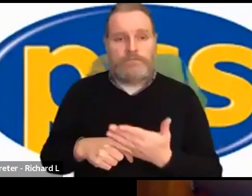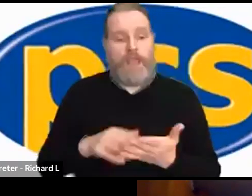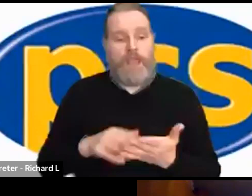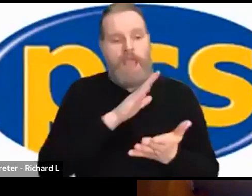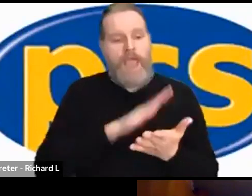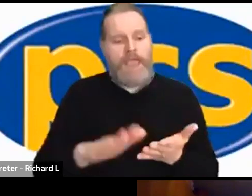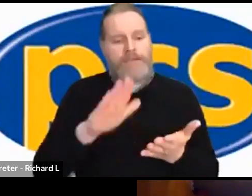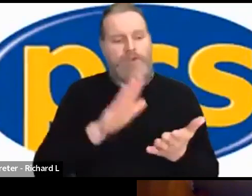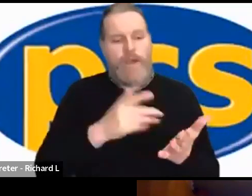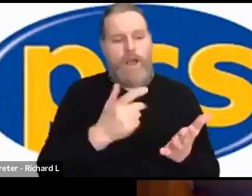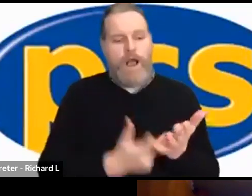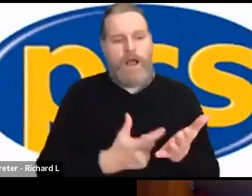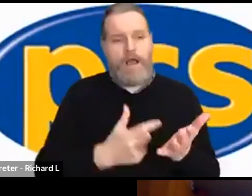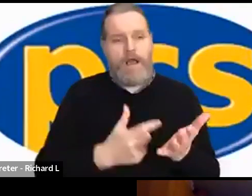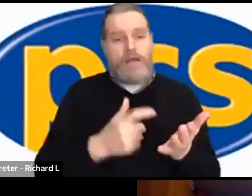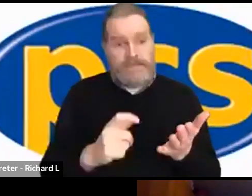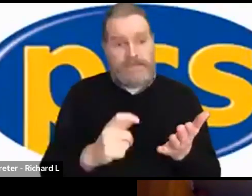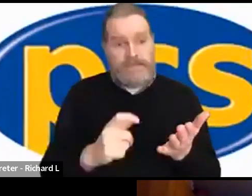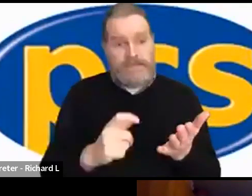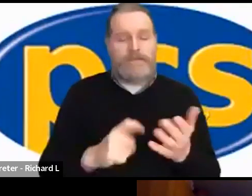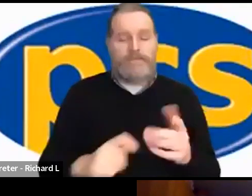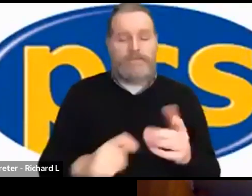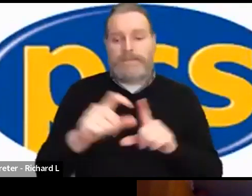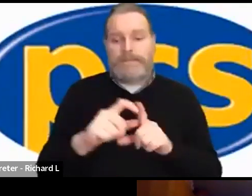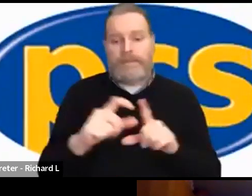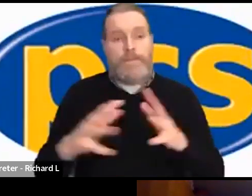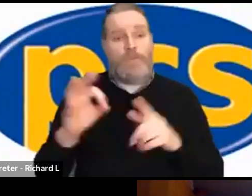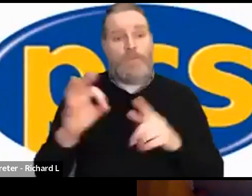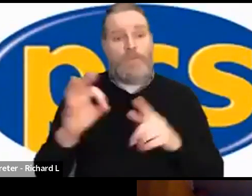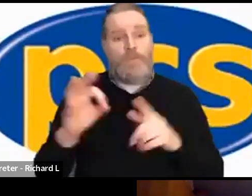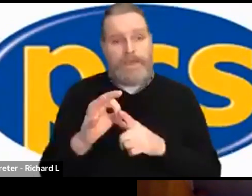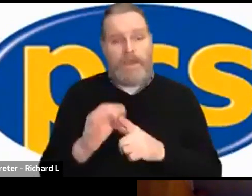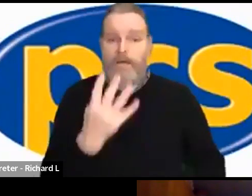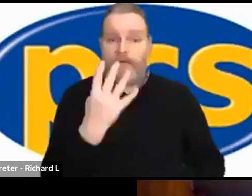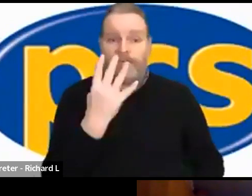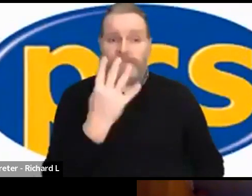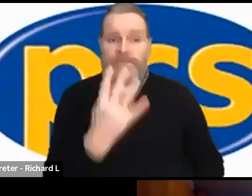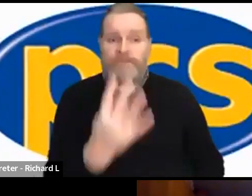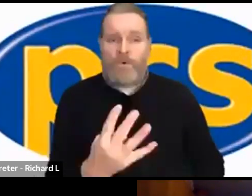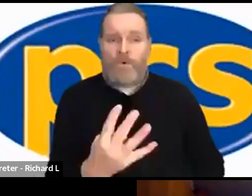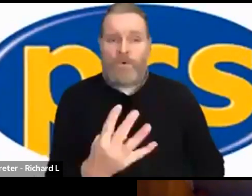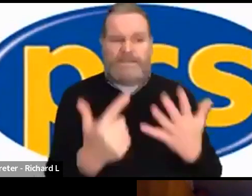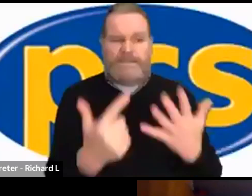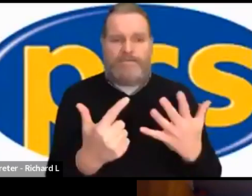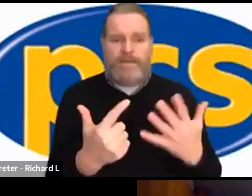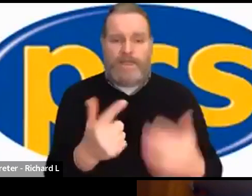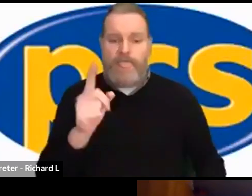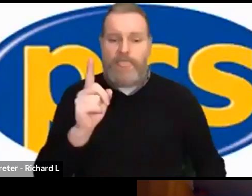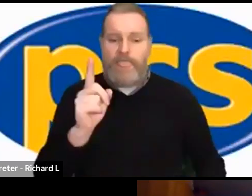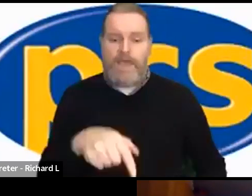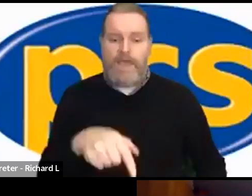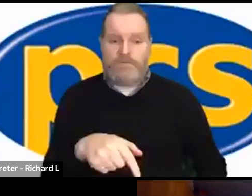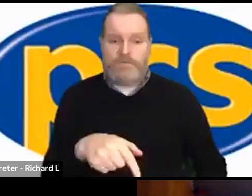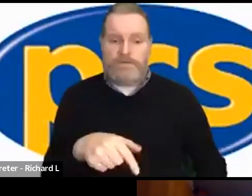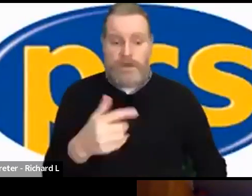government. It emerged that in n Hmrc. And Dwp. n Hmrc. And Dwp Hmrc. And Dwp. Alone, 47, 47,000 civil 000 civil servants will get a